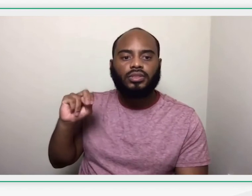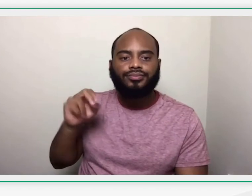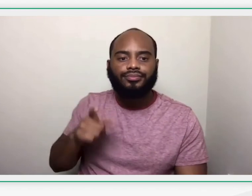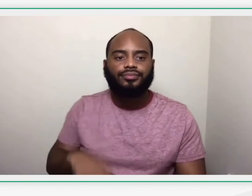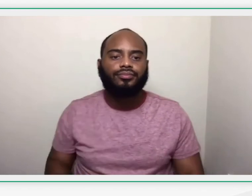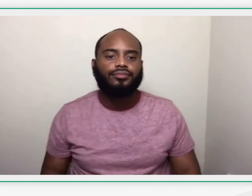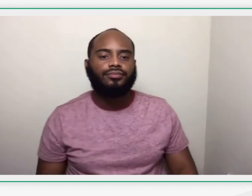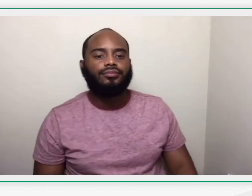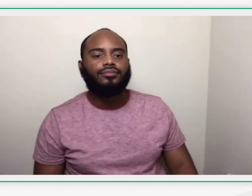Now, talking about credit unions.